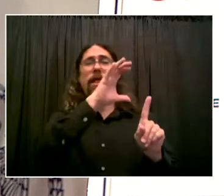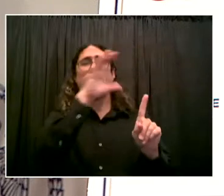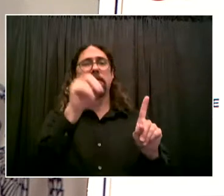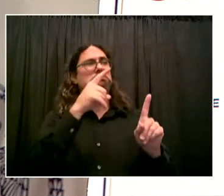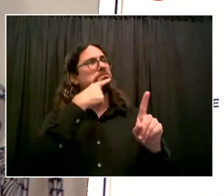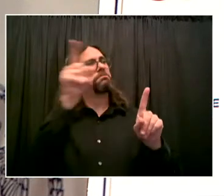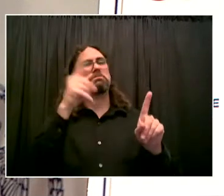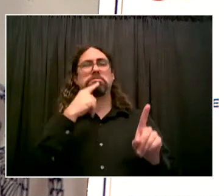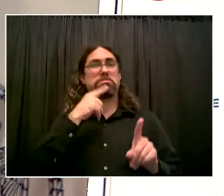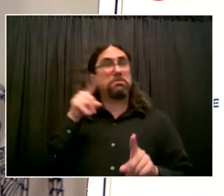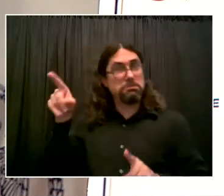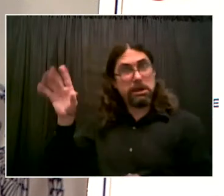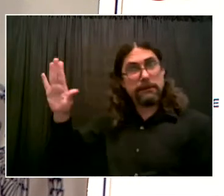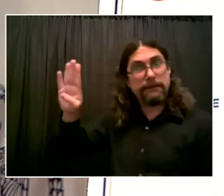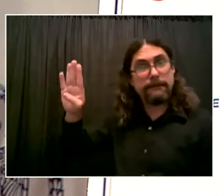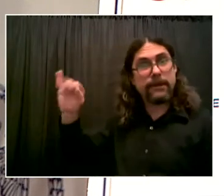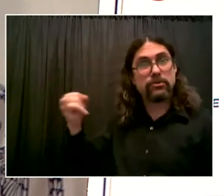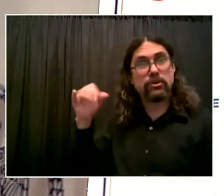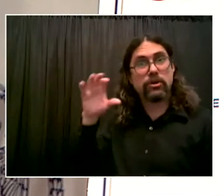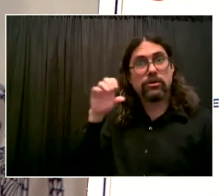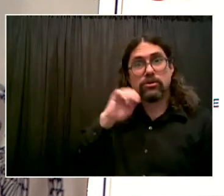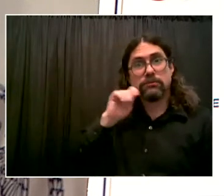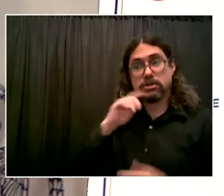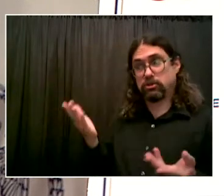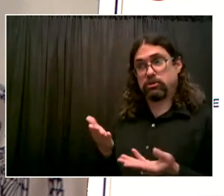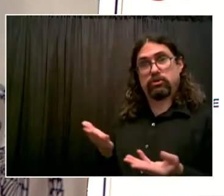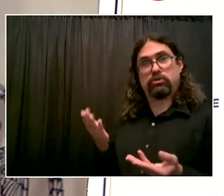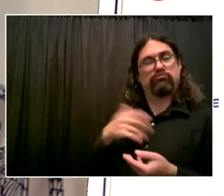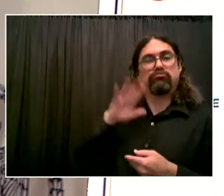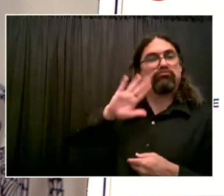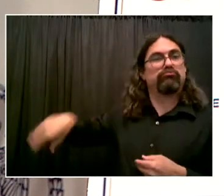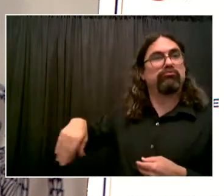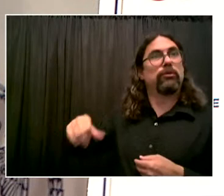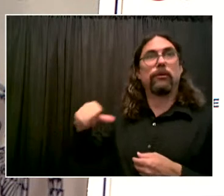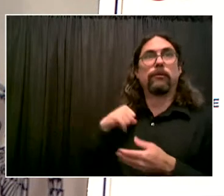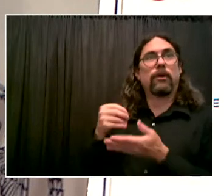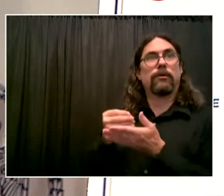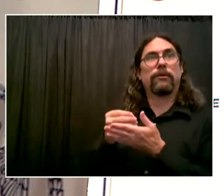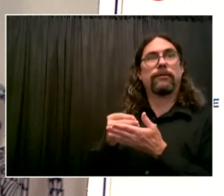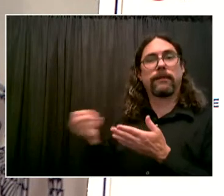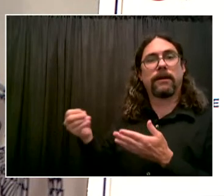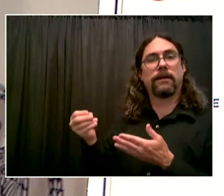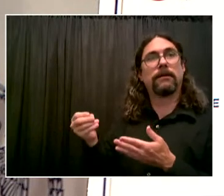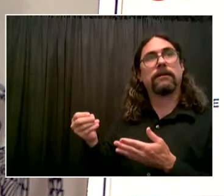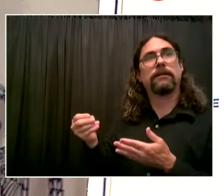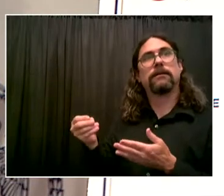AND I THINK THEY ARE GOOD PEOPLE. THIS IS A MISTAKE THEY